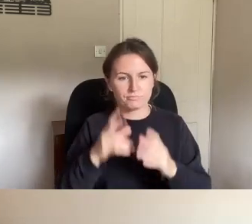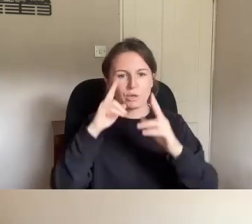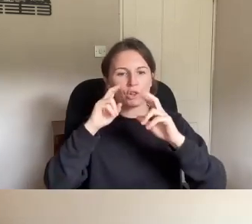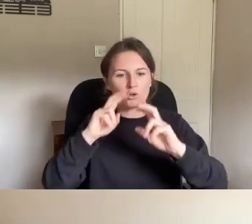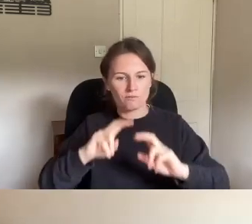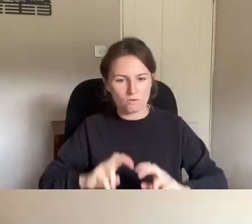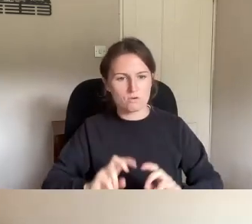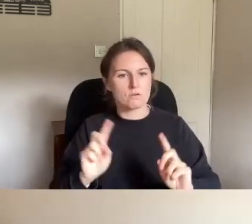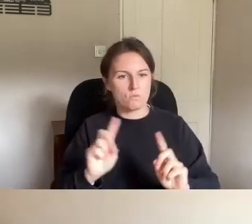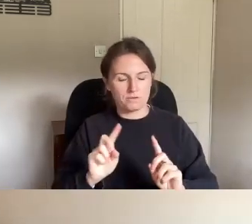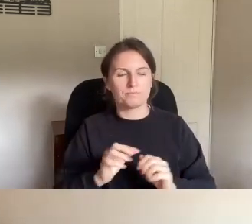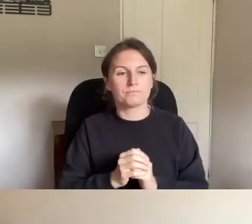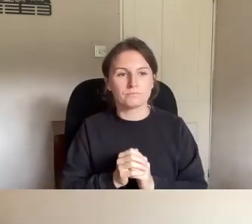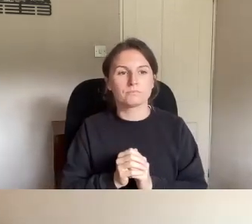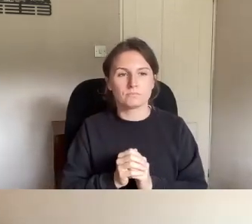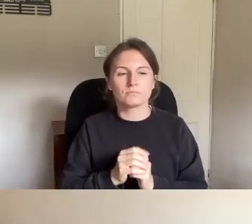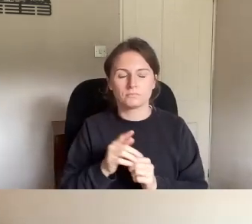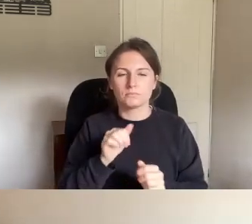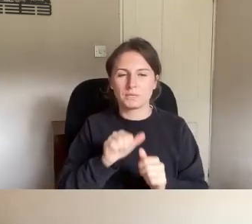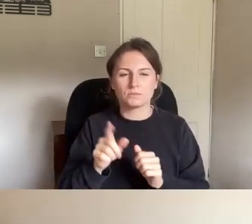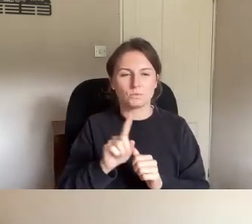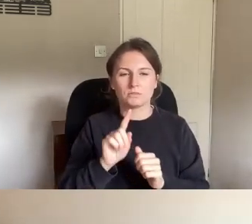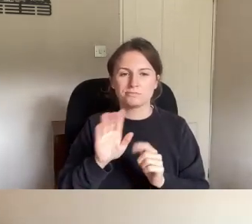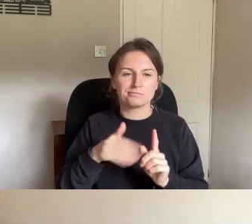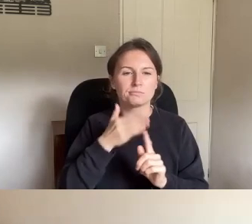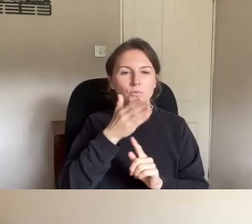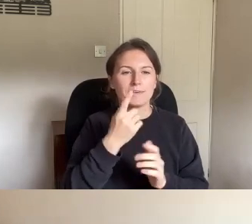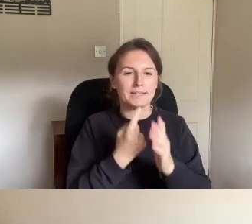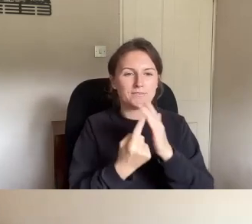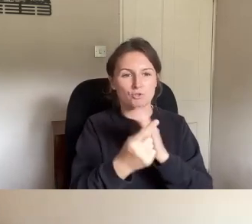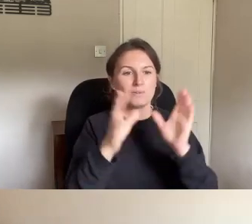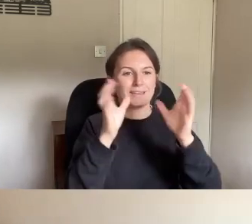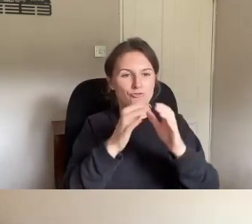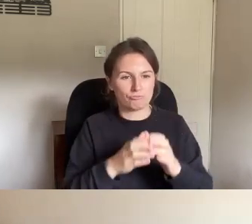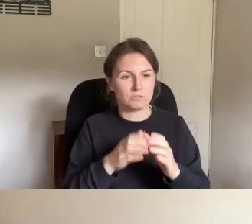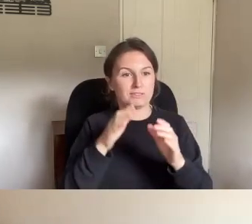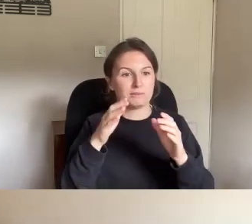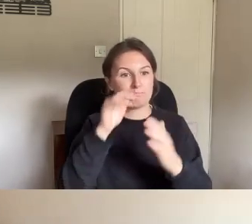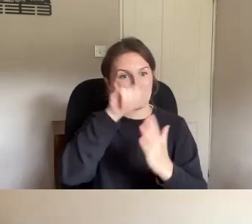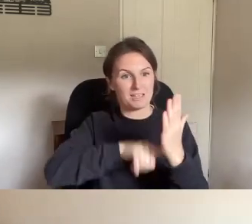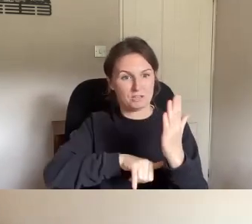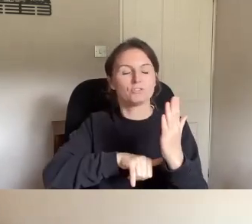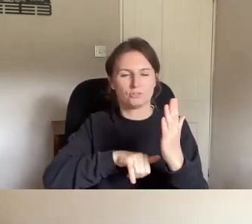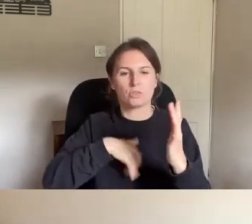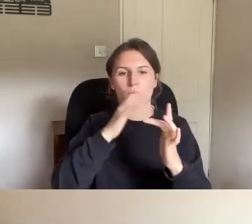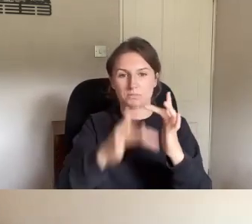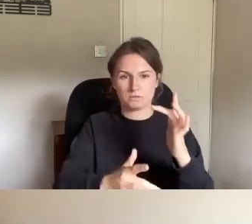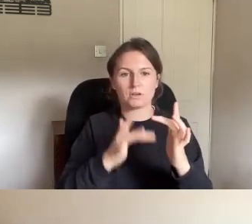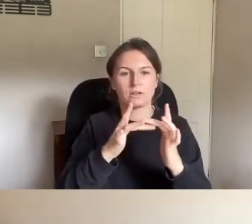The best way to learn that is by heading into the individual category pages on our website and on the submissions platform. Ewelina will talk a little bit more in a minute